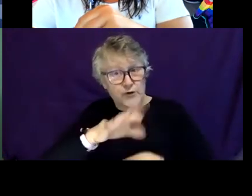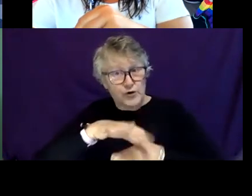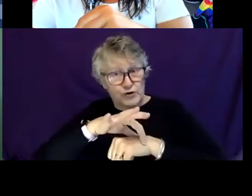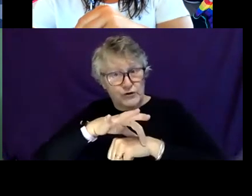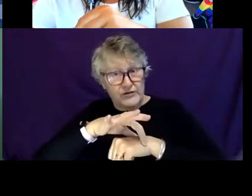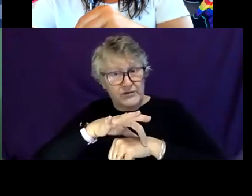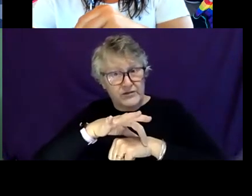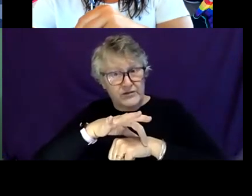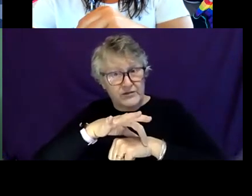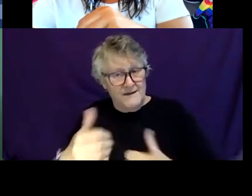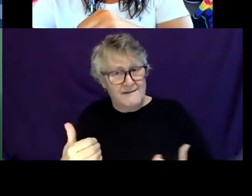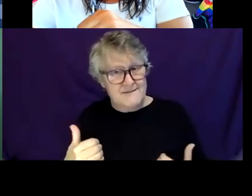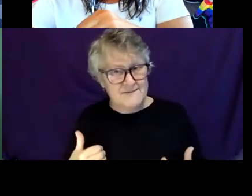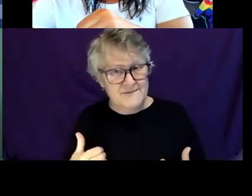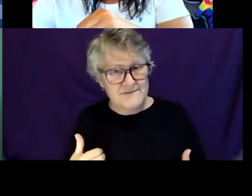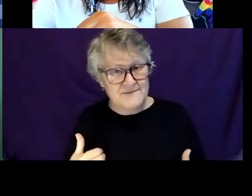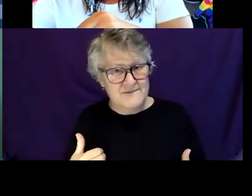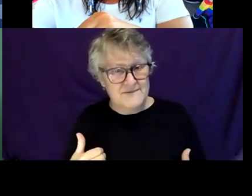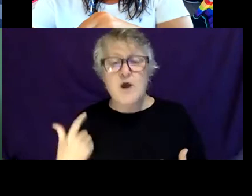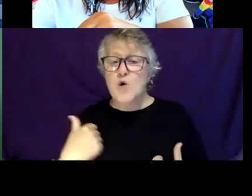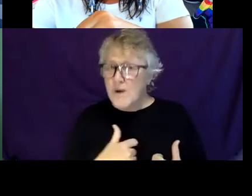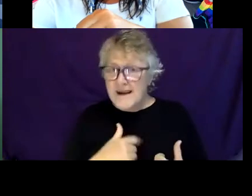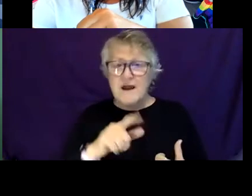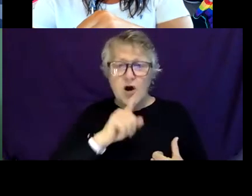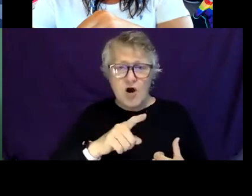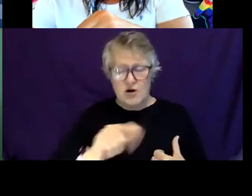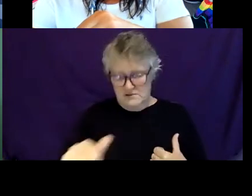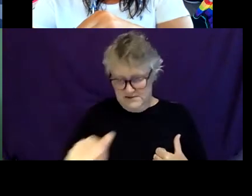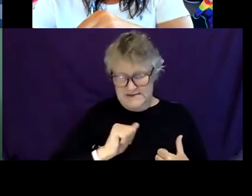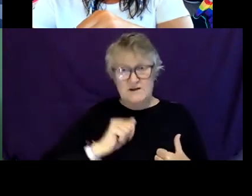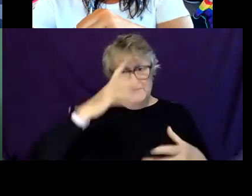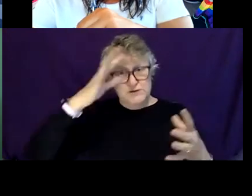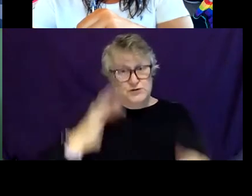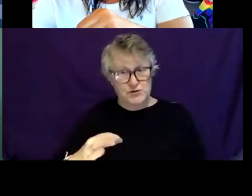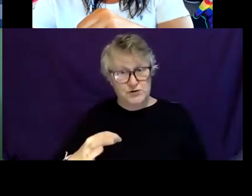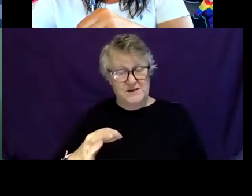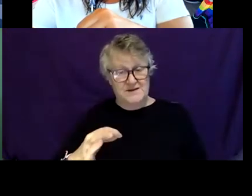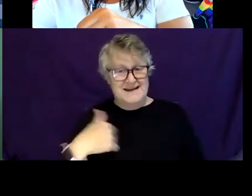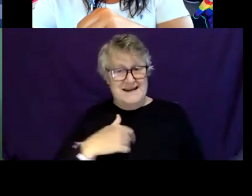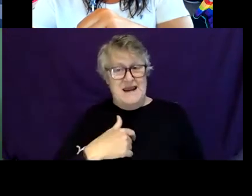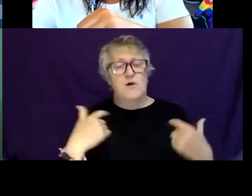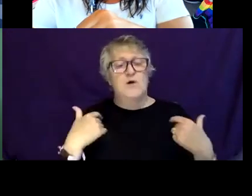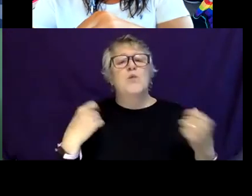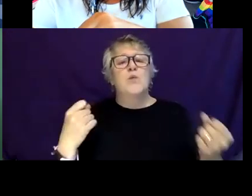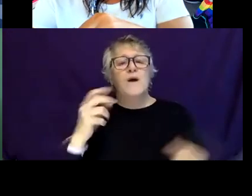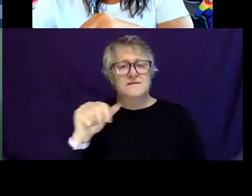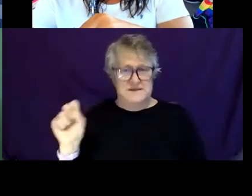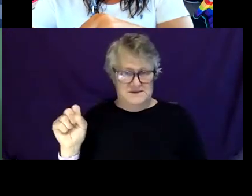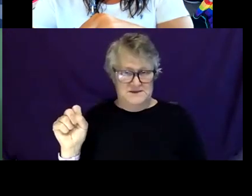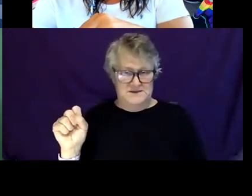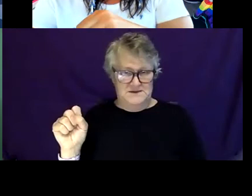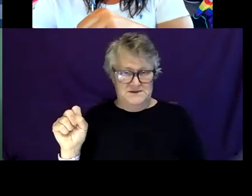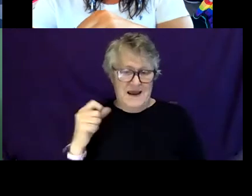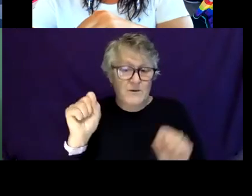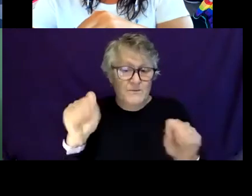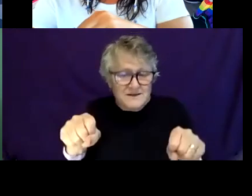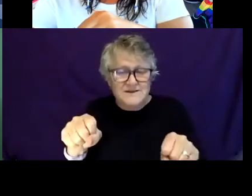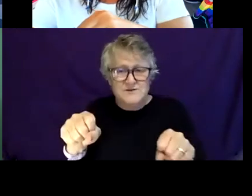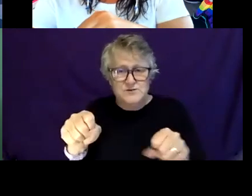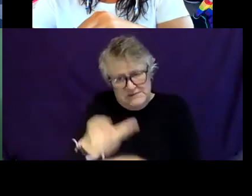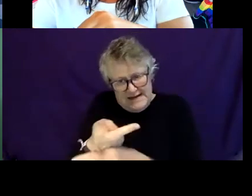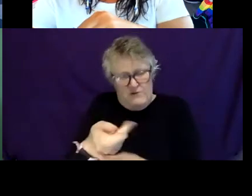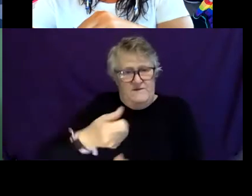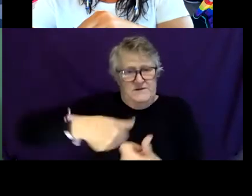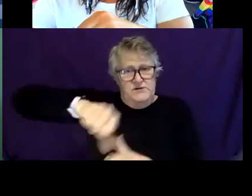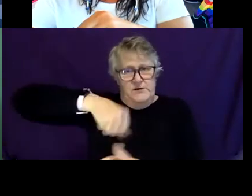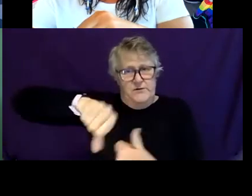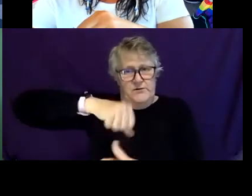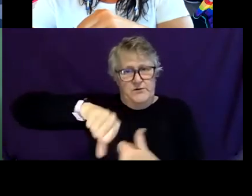And we are self determined in our wellness. In our ability to take care of each other because of,